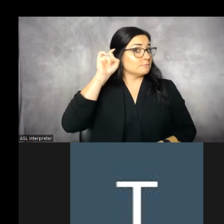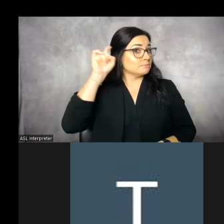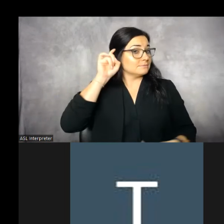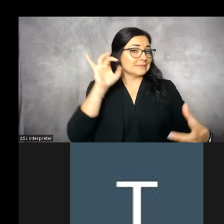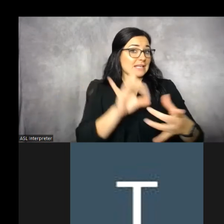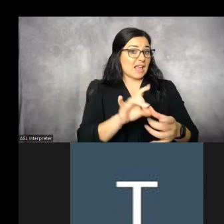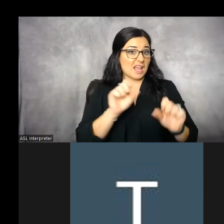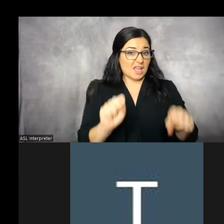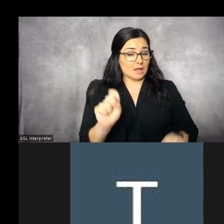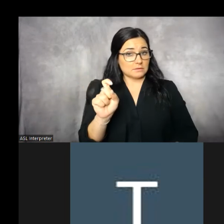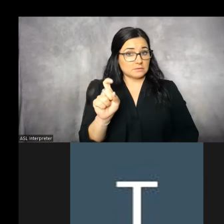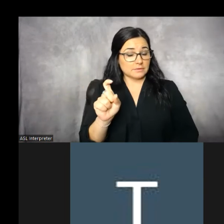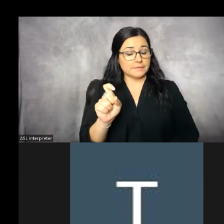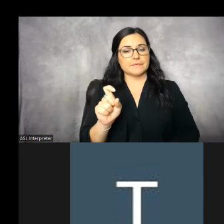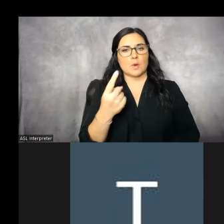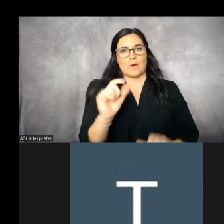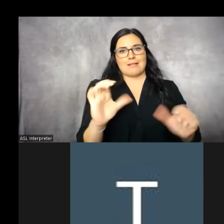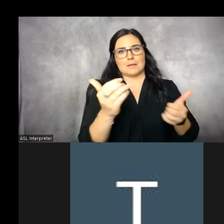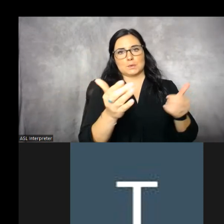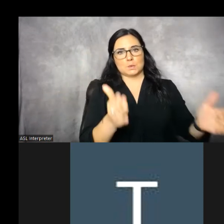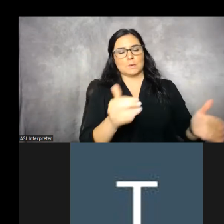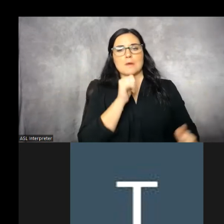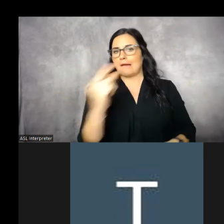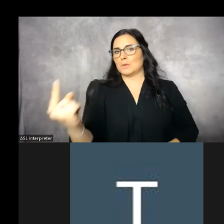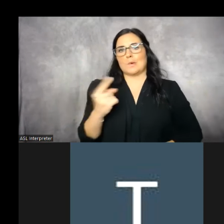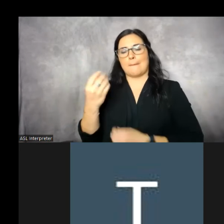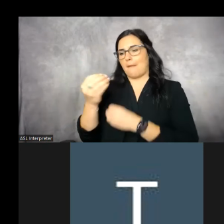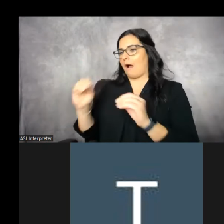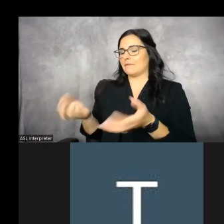So they wouldn't have to come to the office, ask for accommodation.